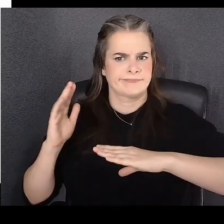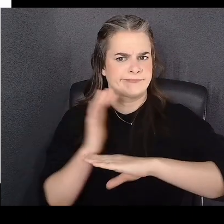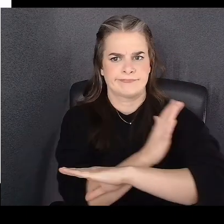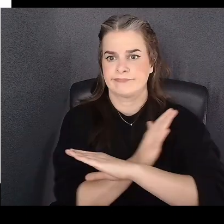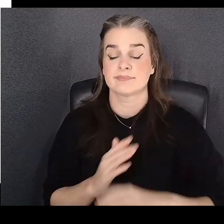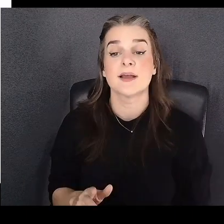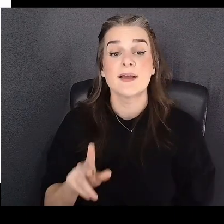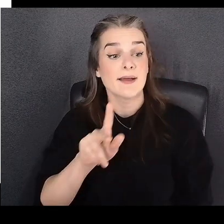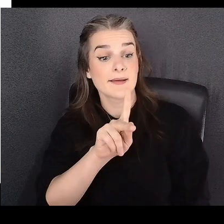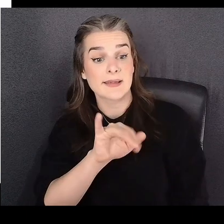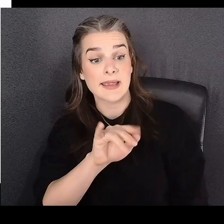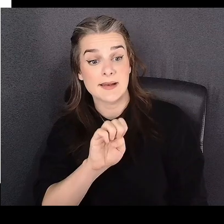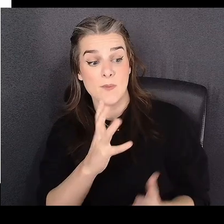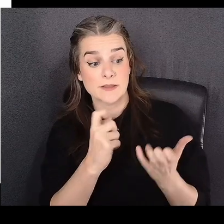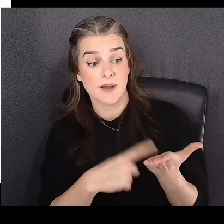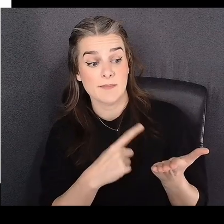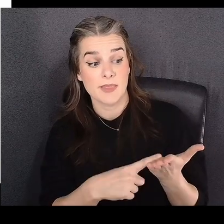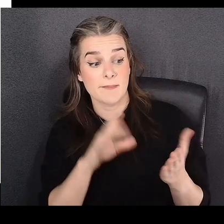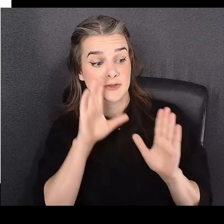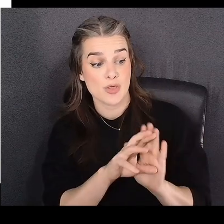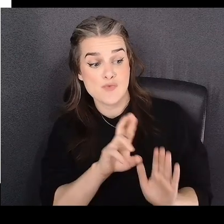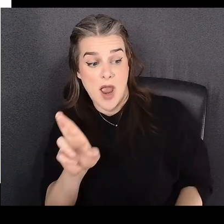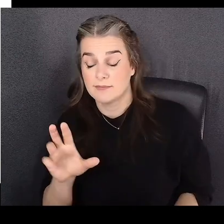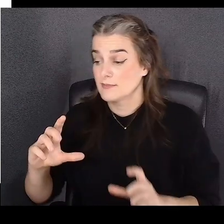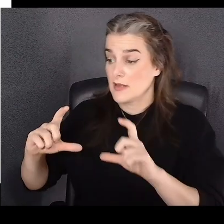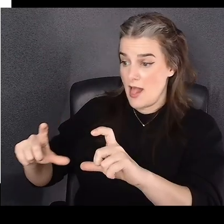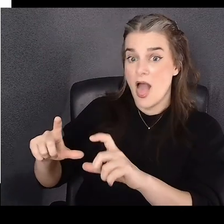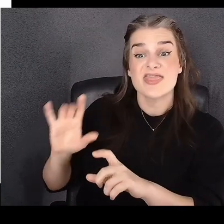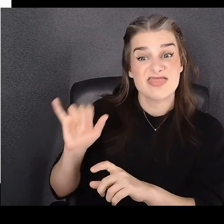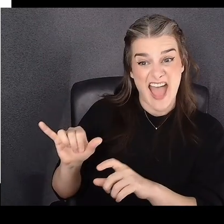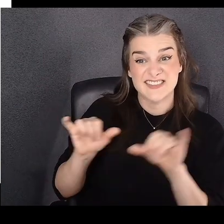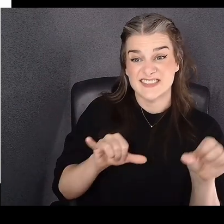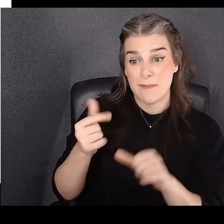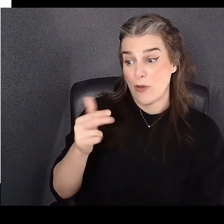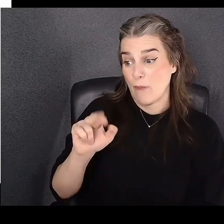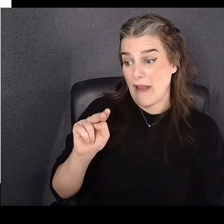You touch on that. That same grant helped provide services down at McGee on the waterfront.